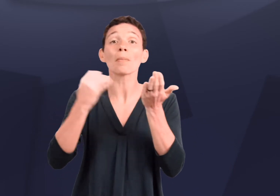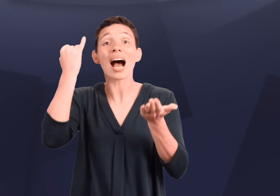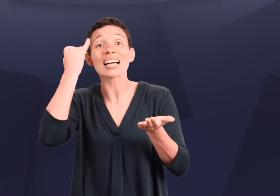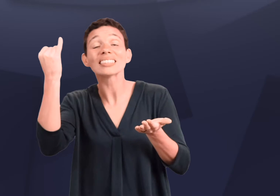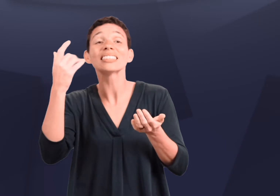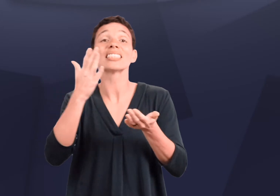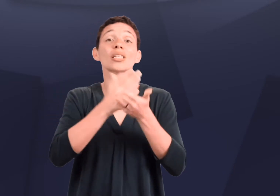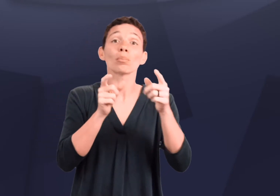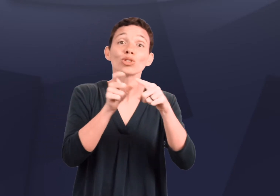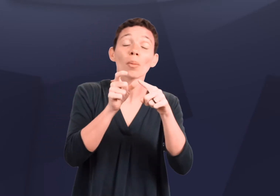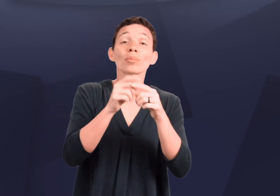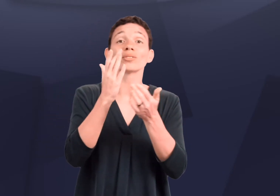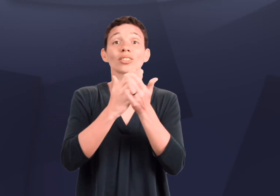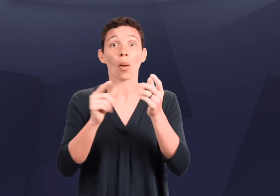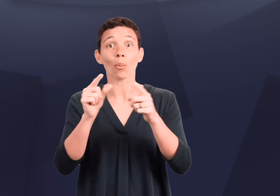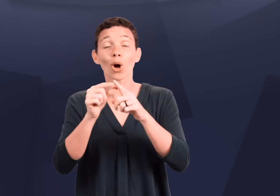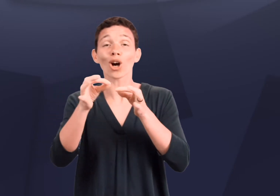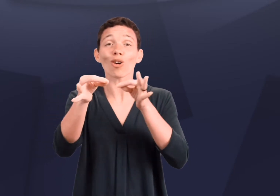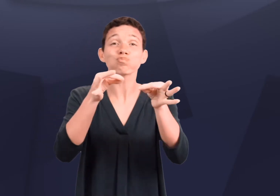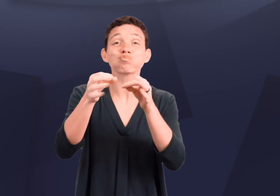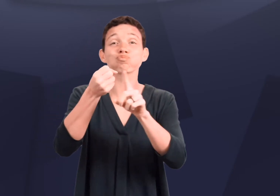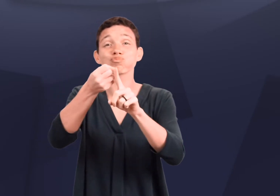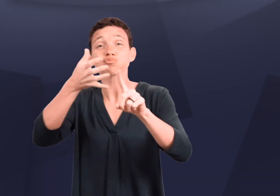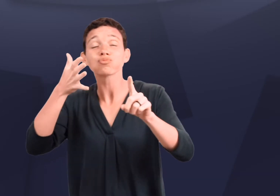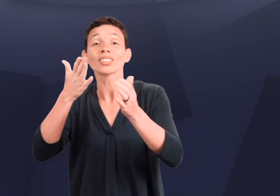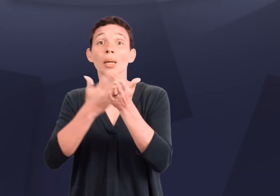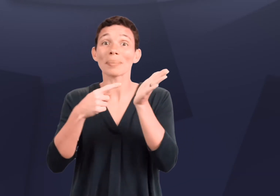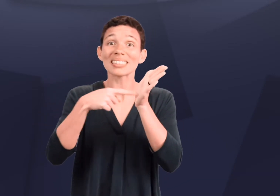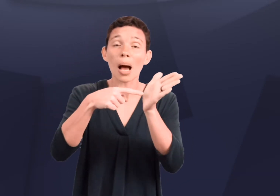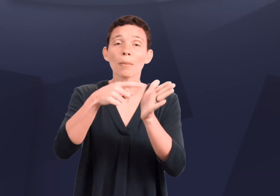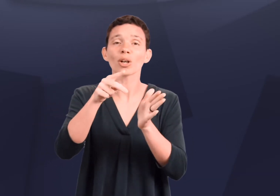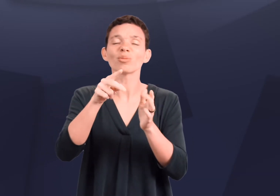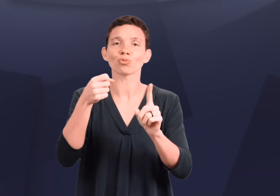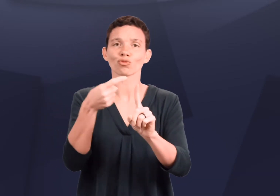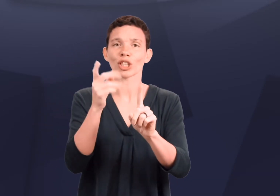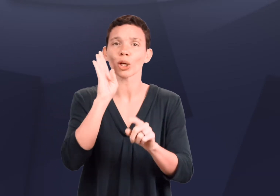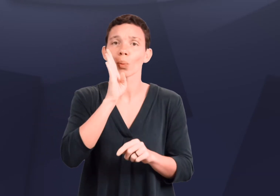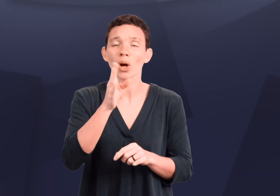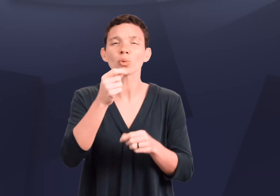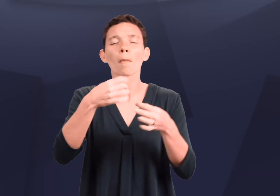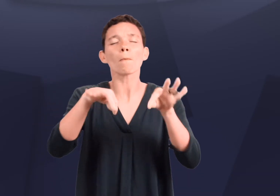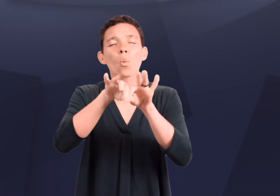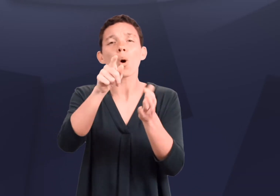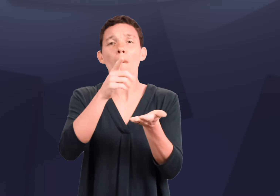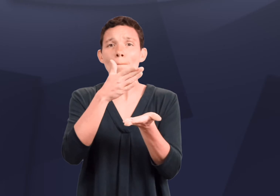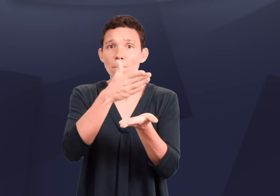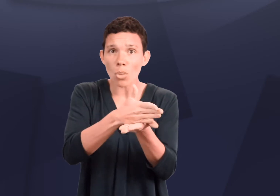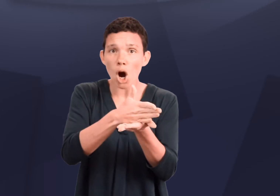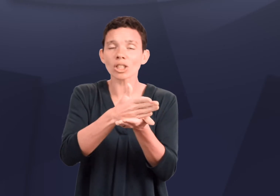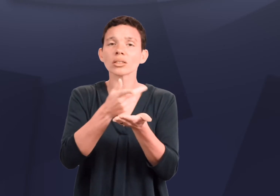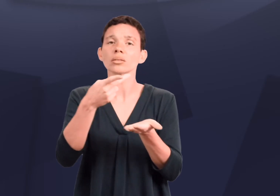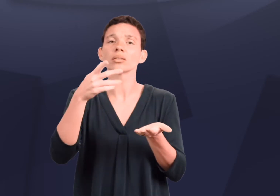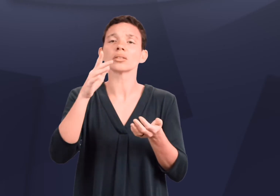In the process, it's possible that some of the information, terms, or examples may feel uncomfortable or even trigger you.